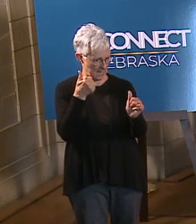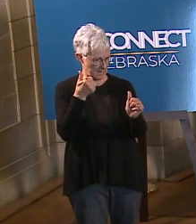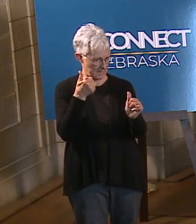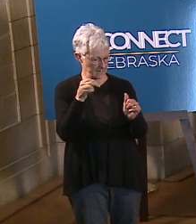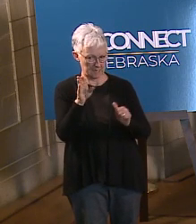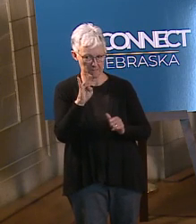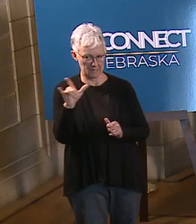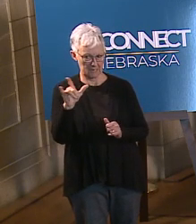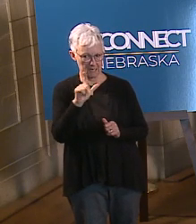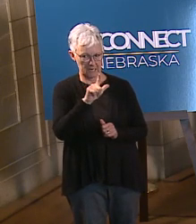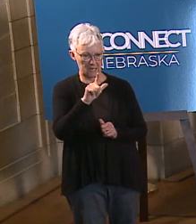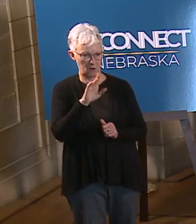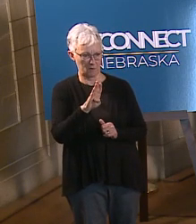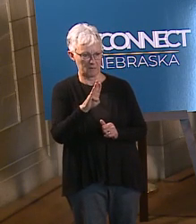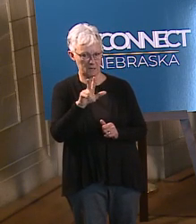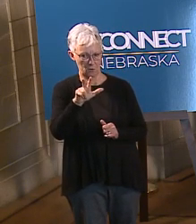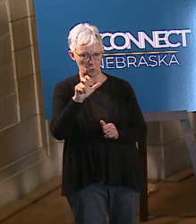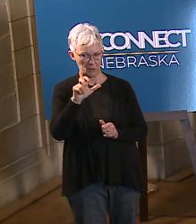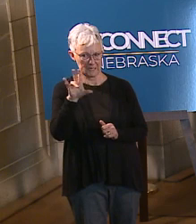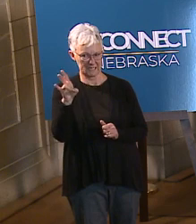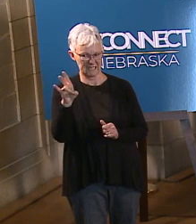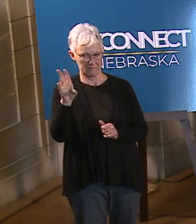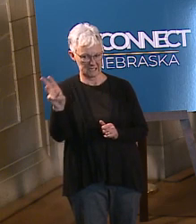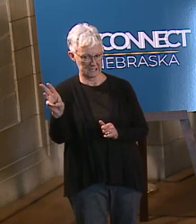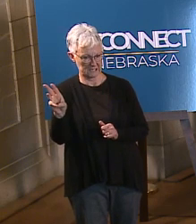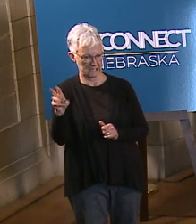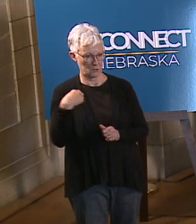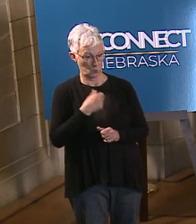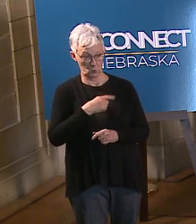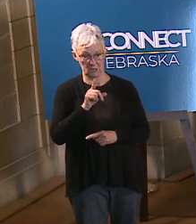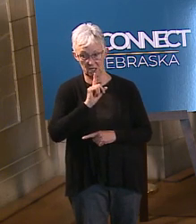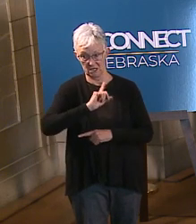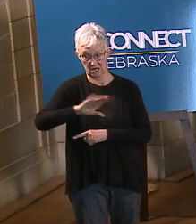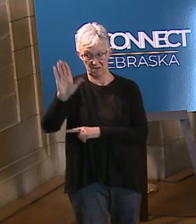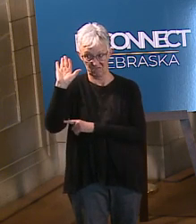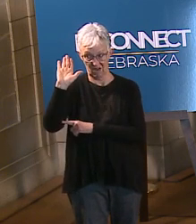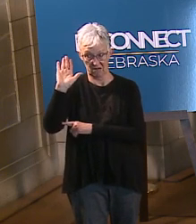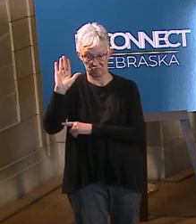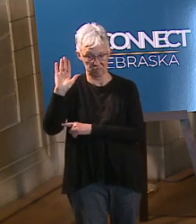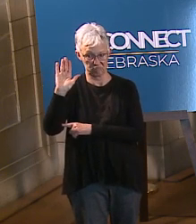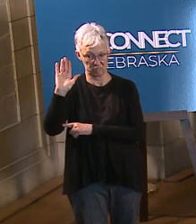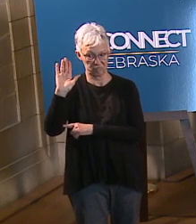SO THE QUESTION WAS, WHY DID THE DEPARTMENT OF HEALTH AND